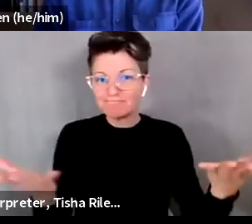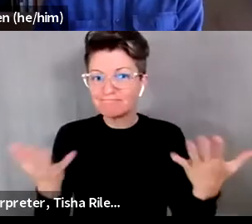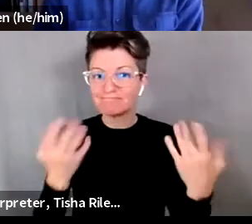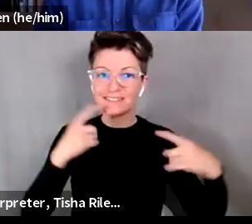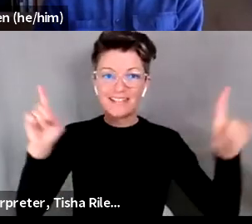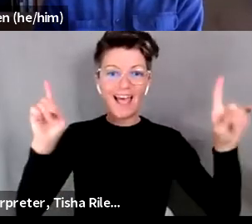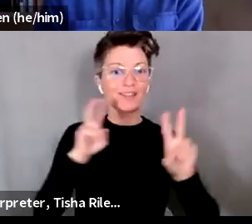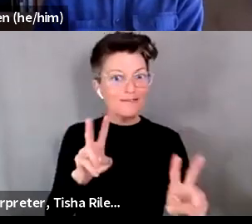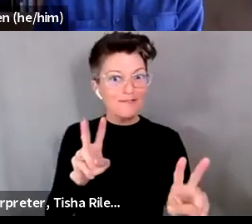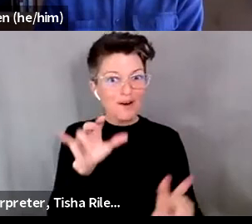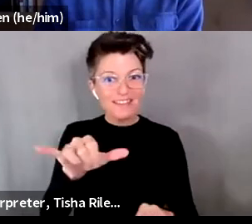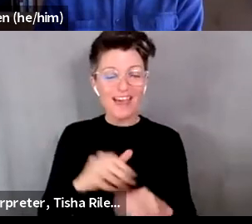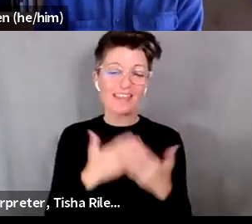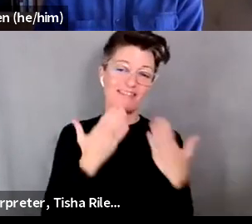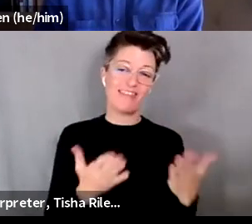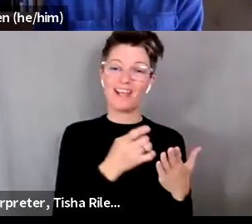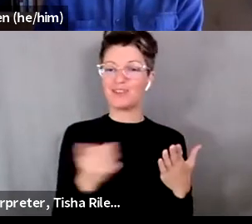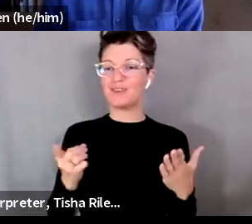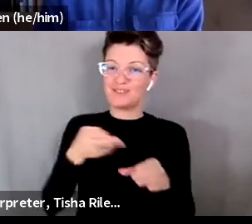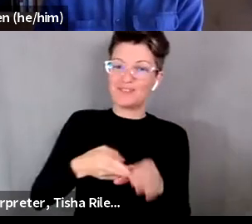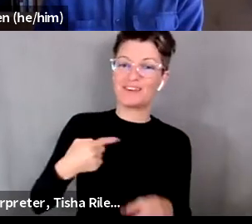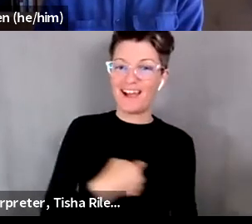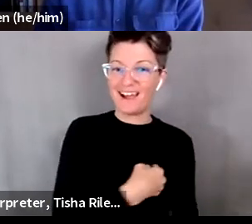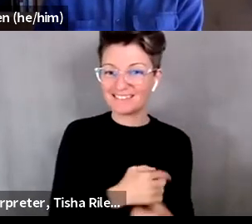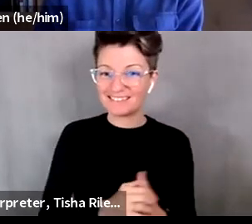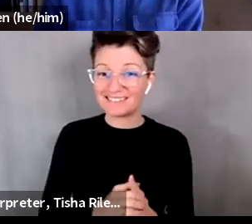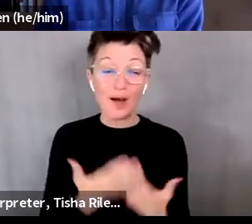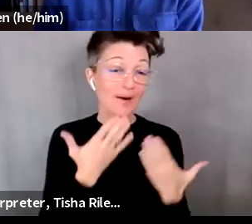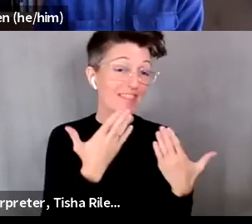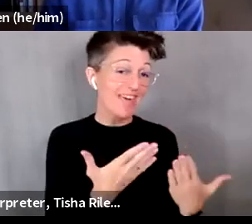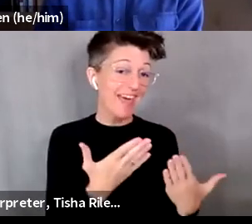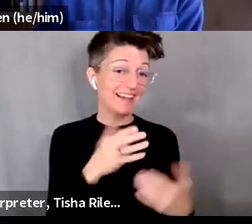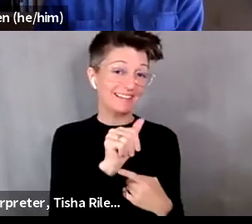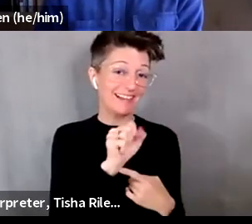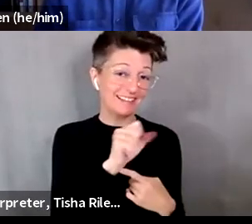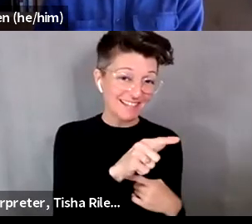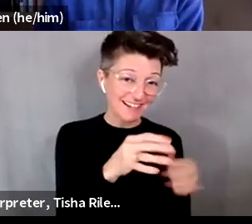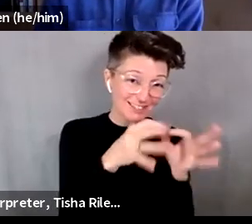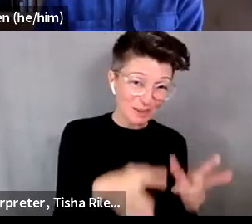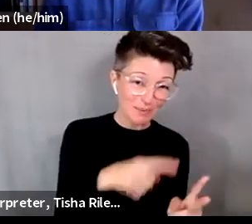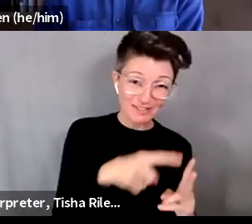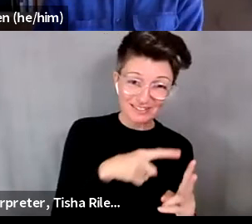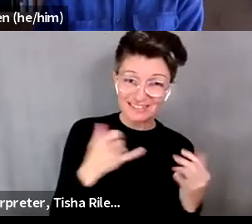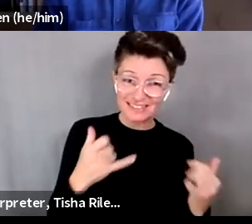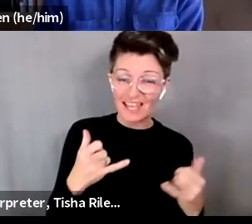Thank you all so much for being here. I wanna thank, in particular, our ASL interpreters today.